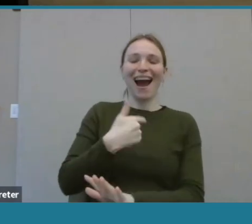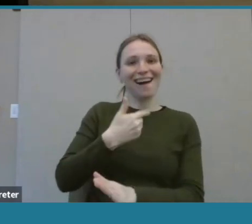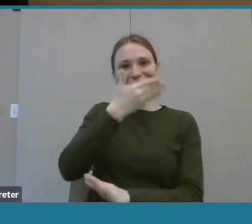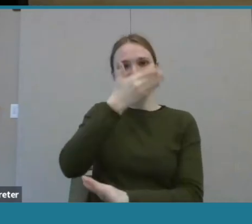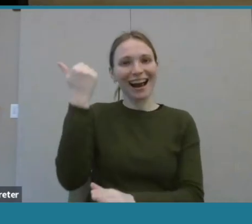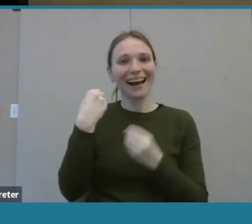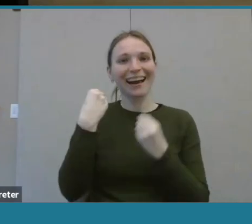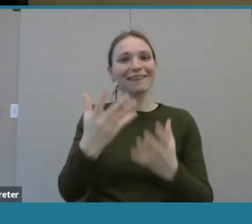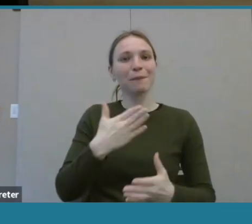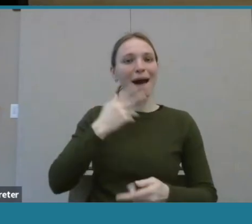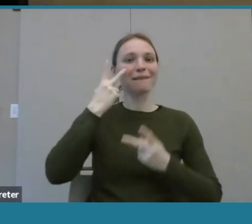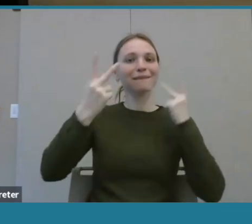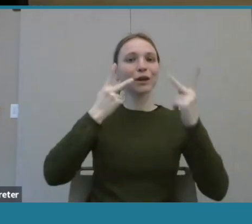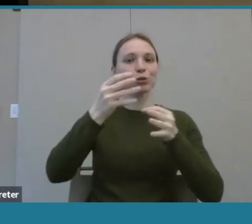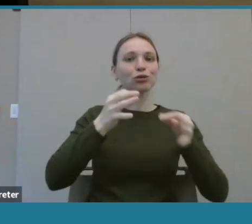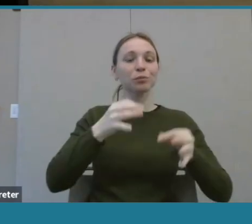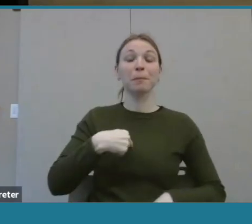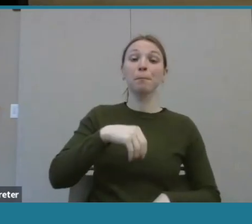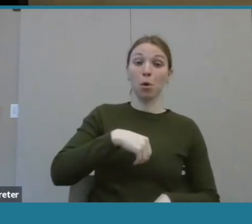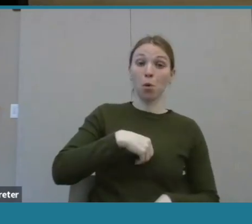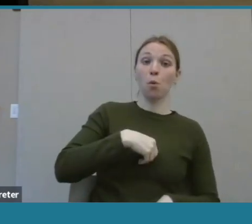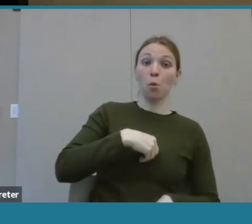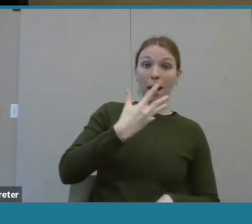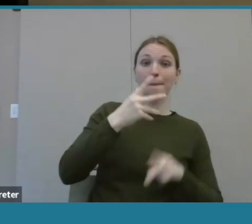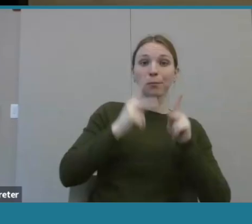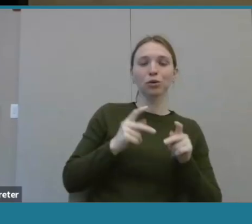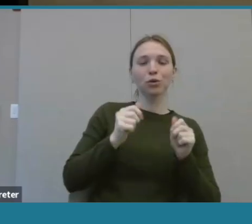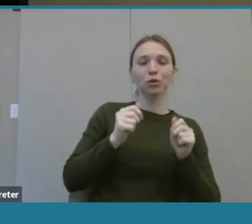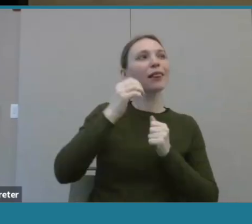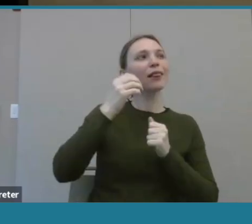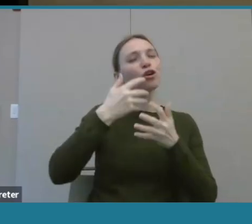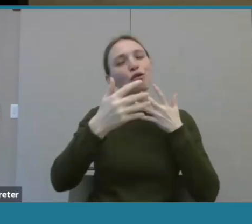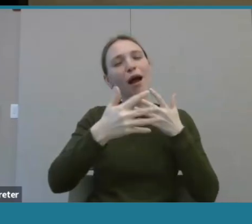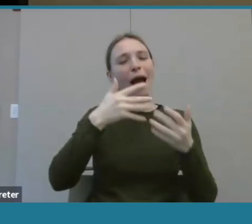I am a white person with some gray-black hair wearing some tortoiseshell glasses